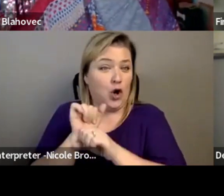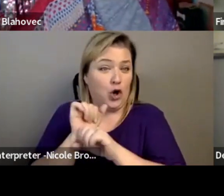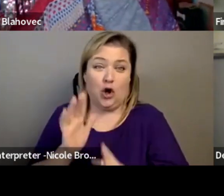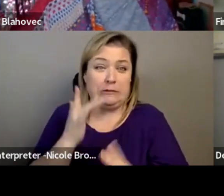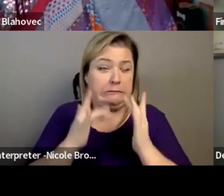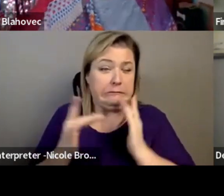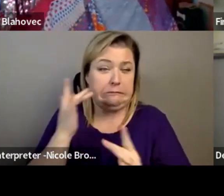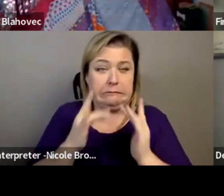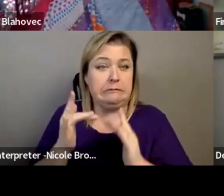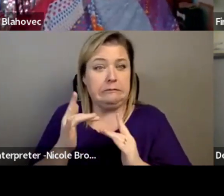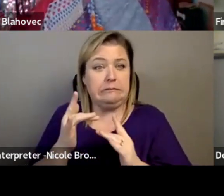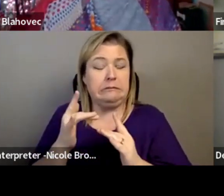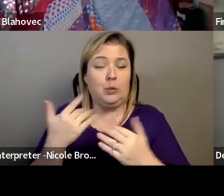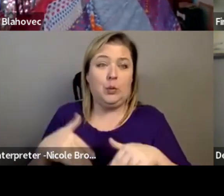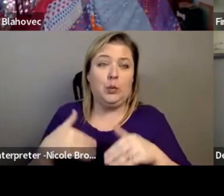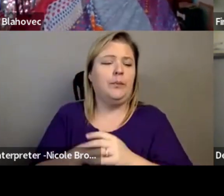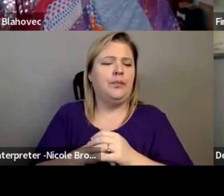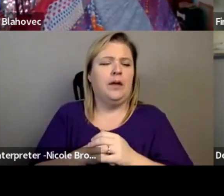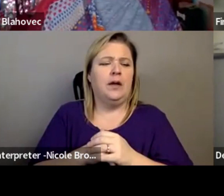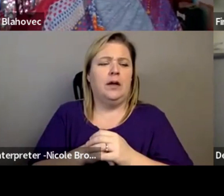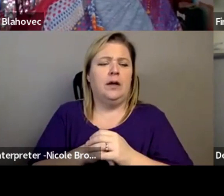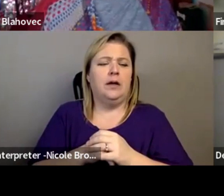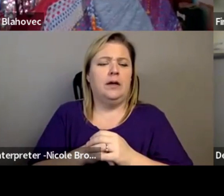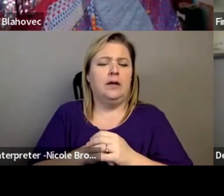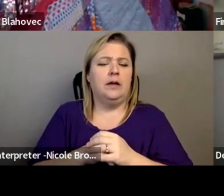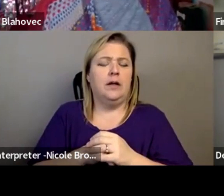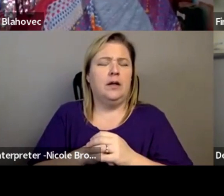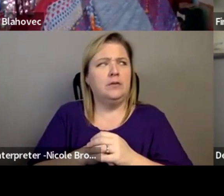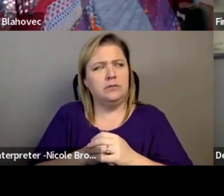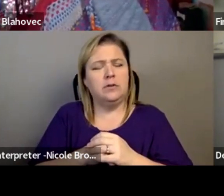And I think it's at times like that, when the system isn't